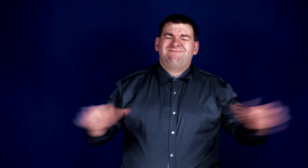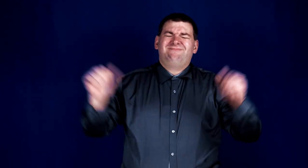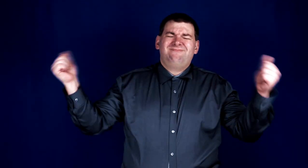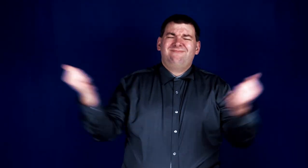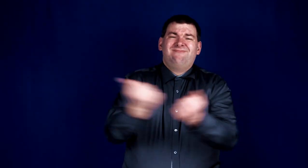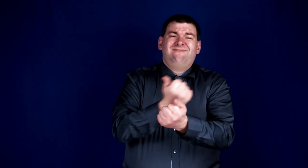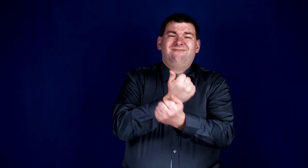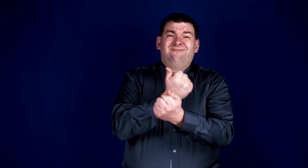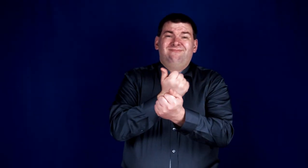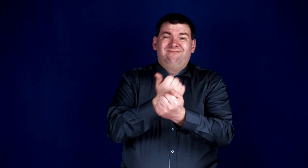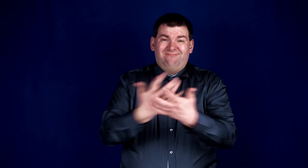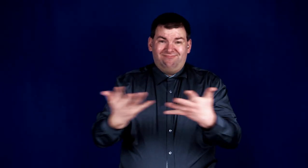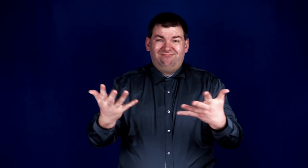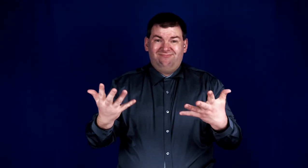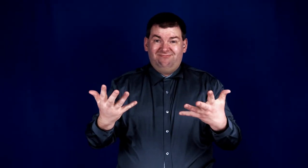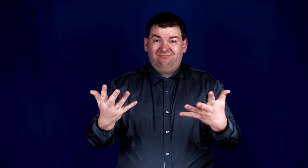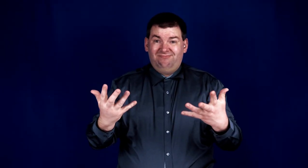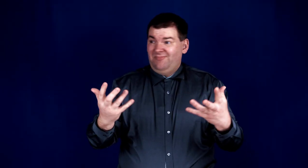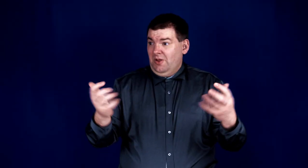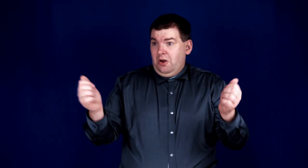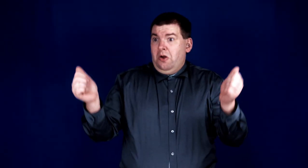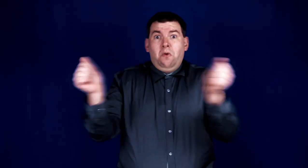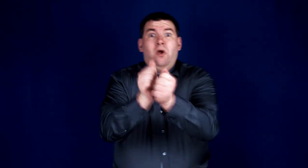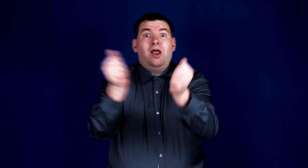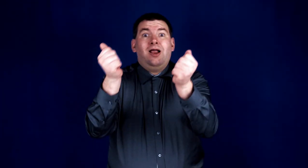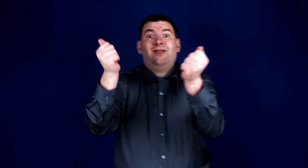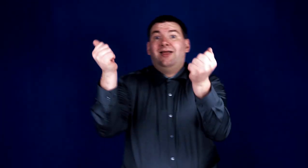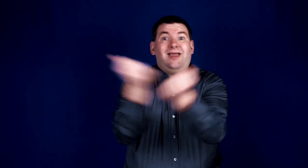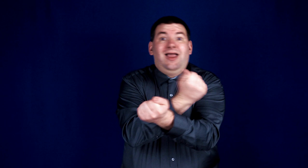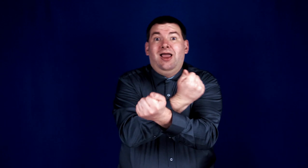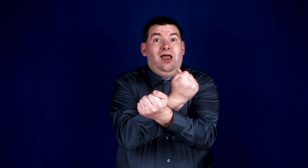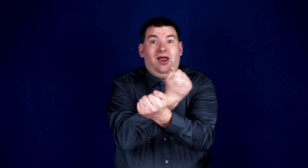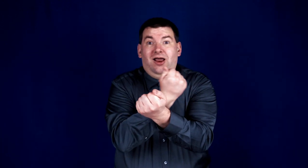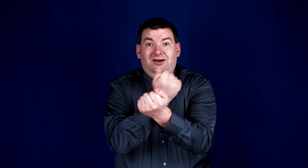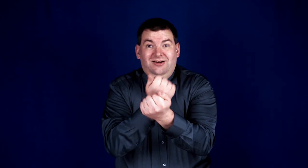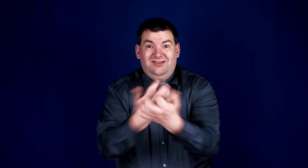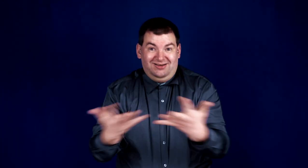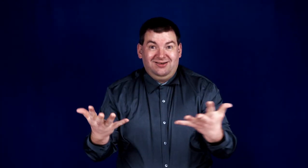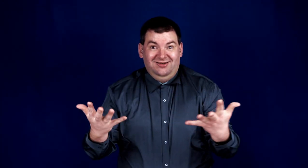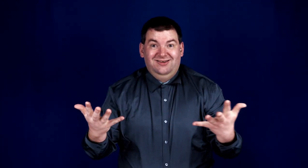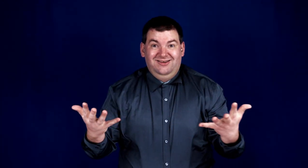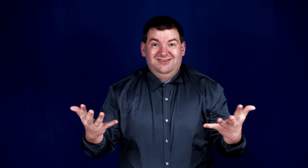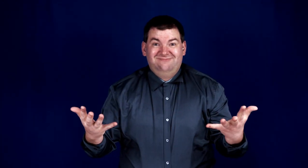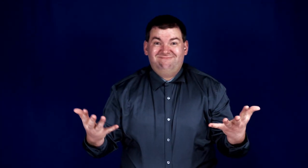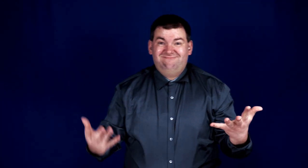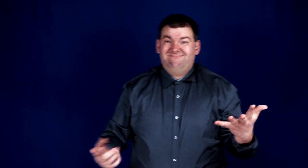anything with anything.